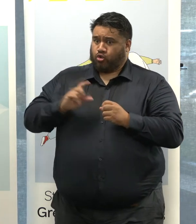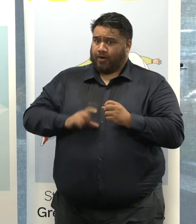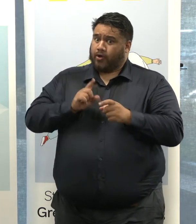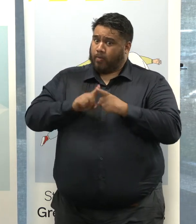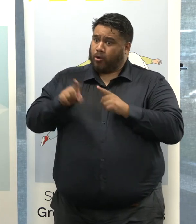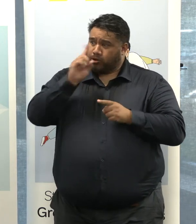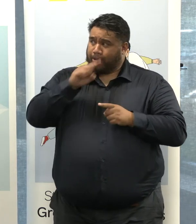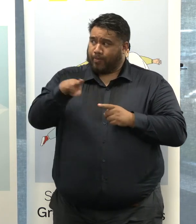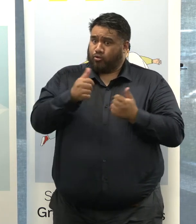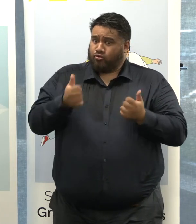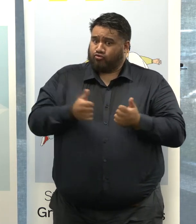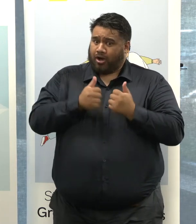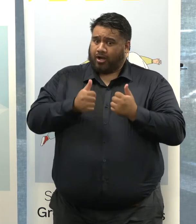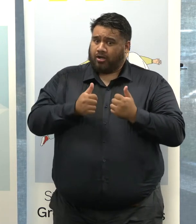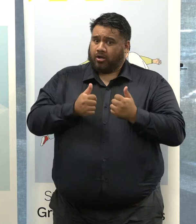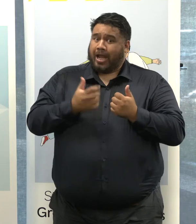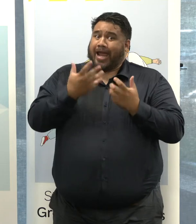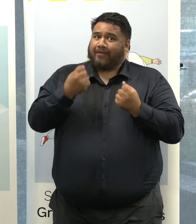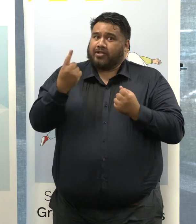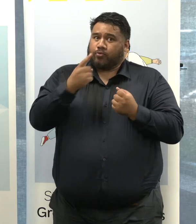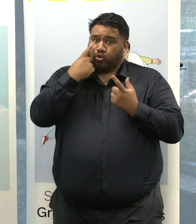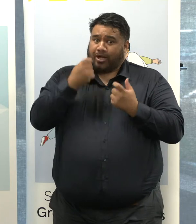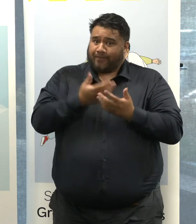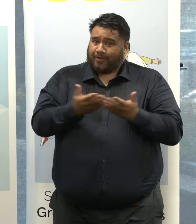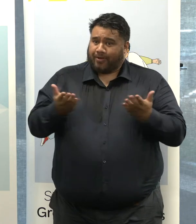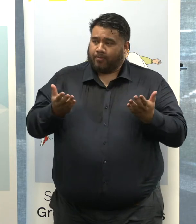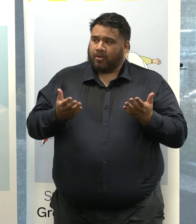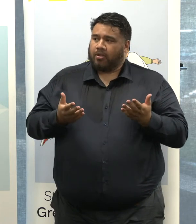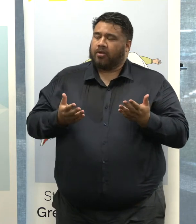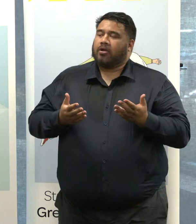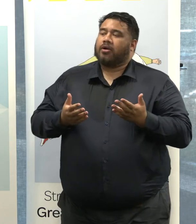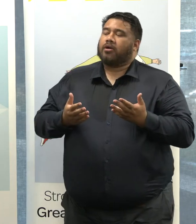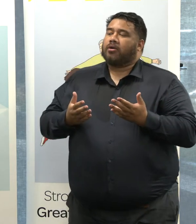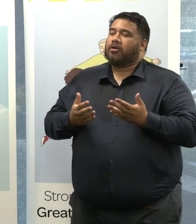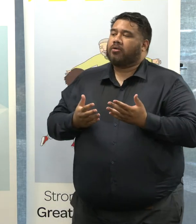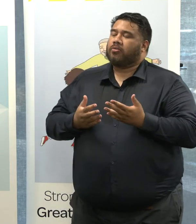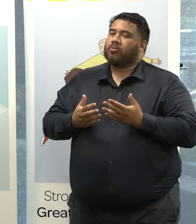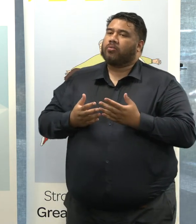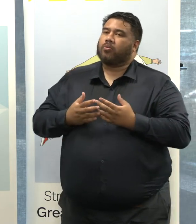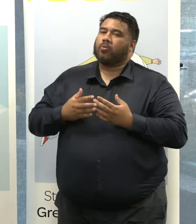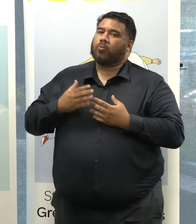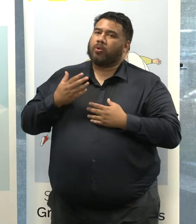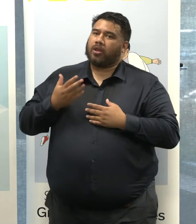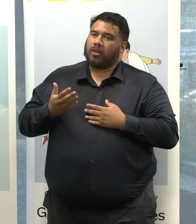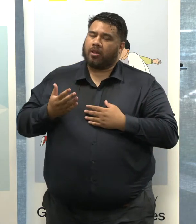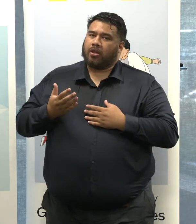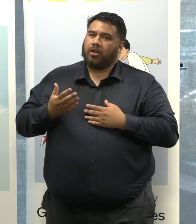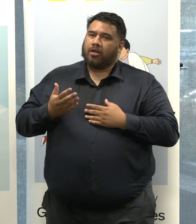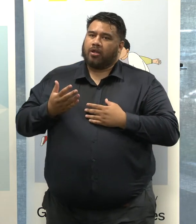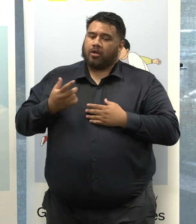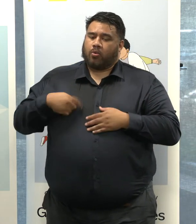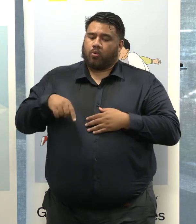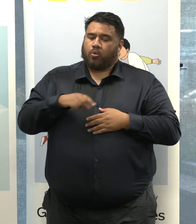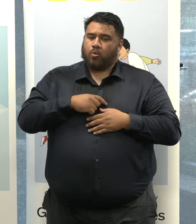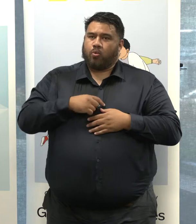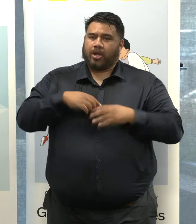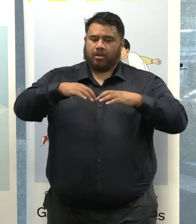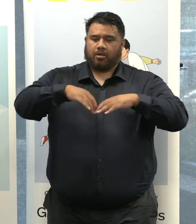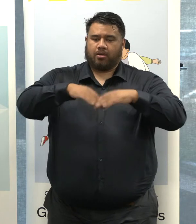available to get the help they need or the care they need. I will make a comment and then Sam will be really well- placed to perhaps back me up on